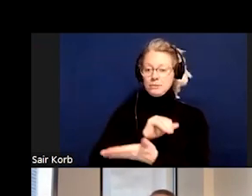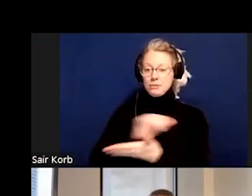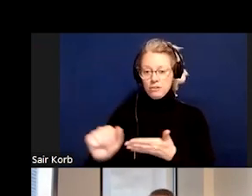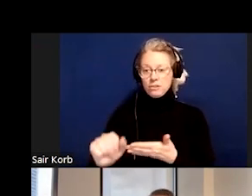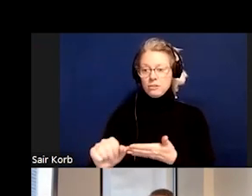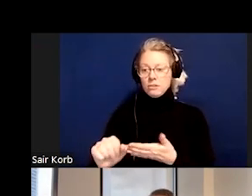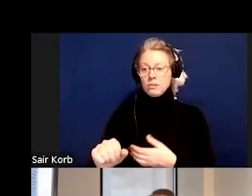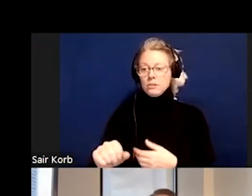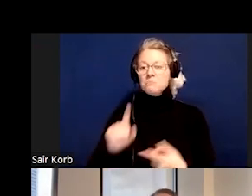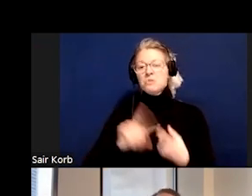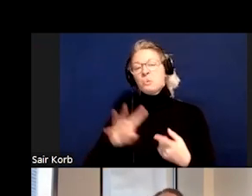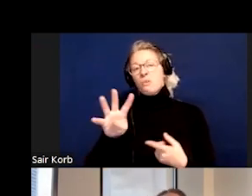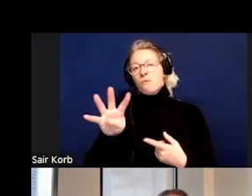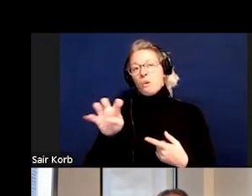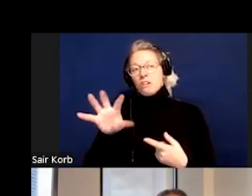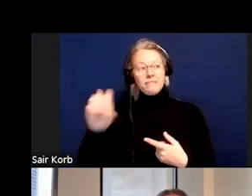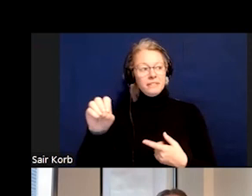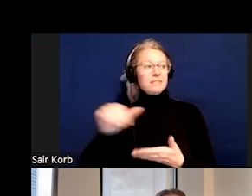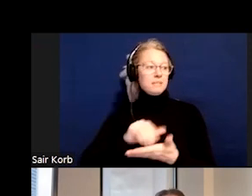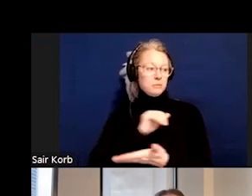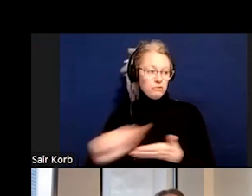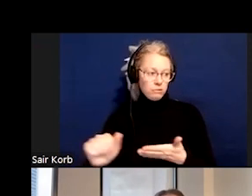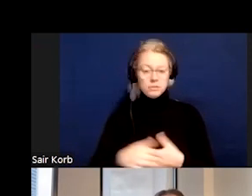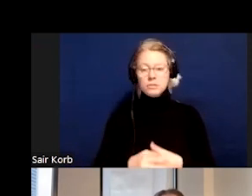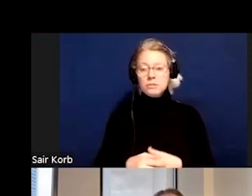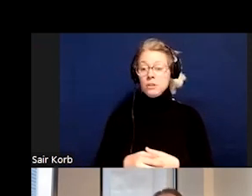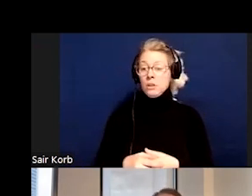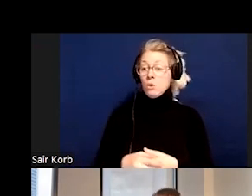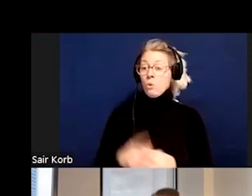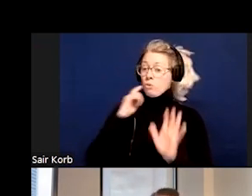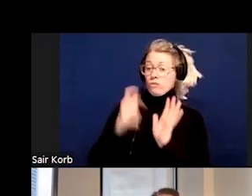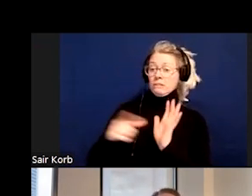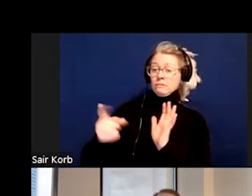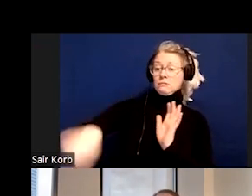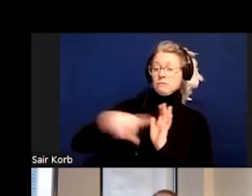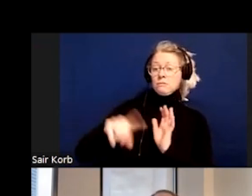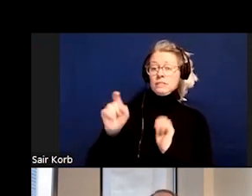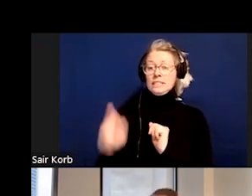priority for artists is access to project funding for the creation of work and all other